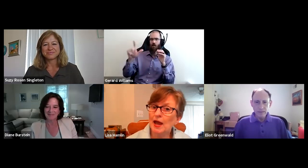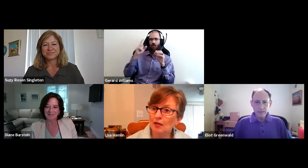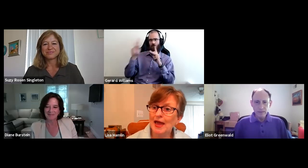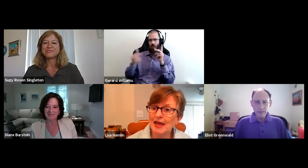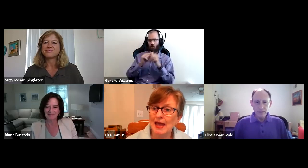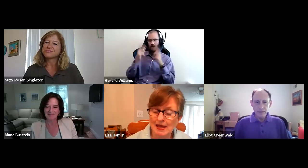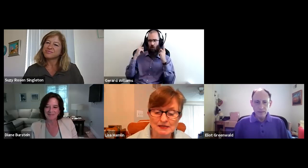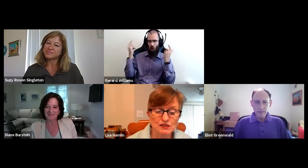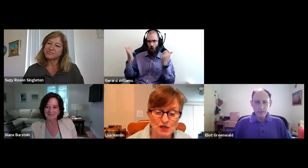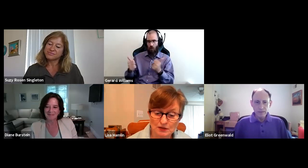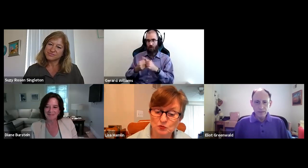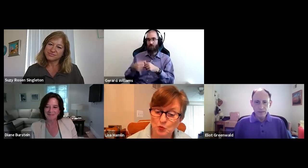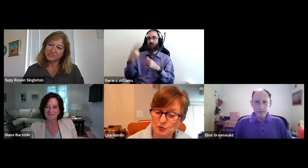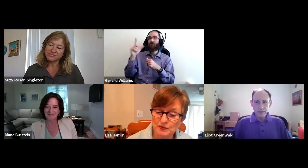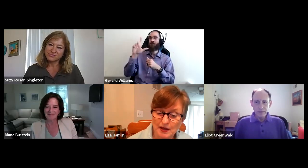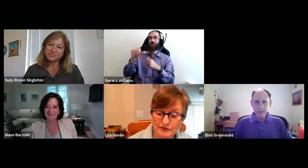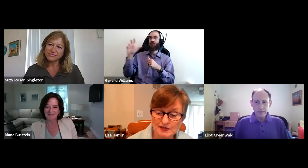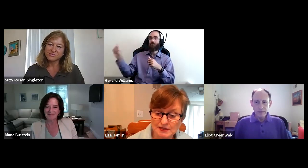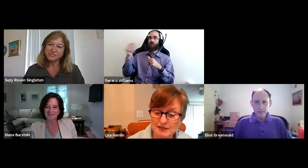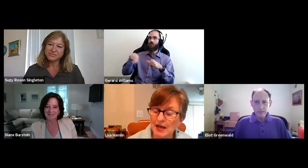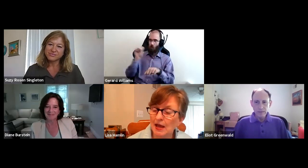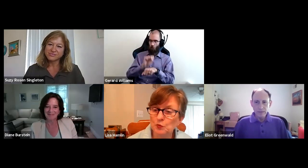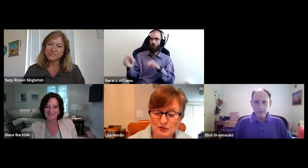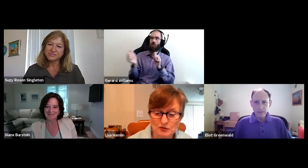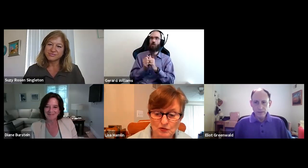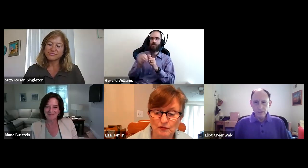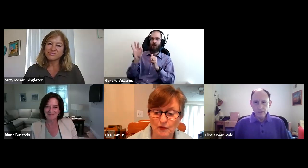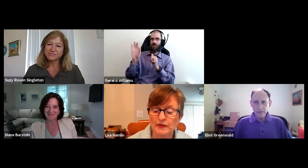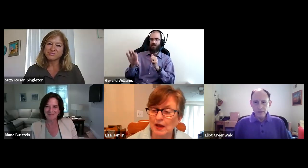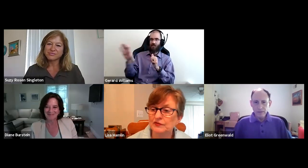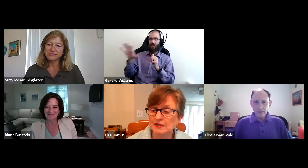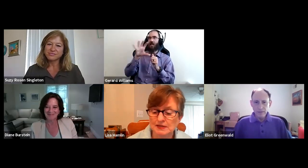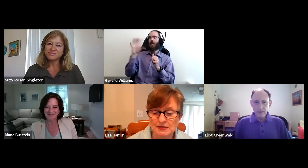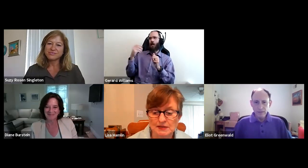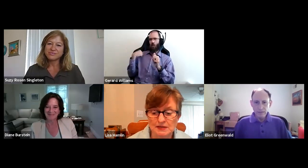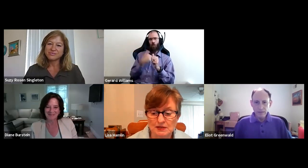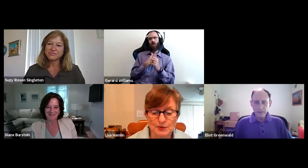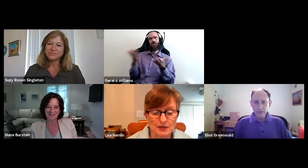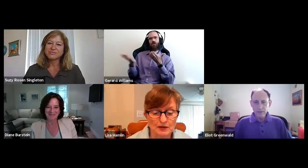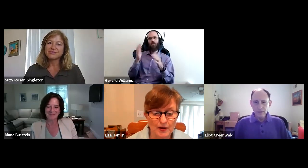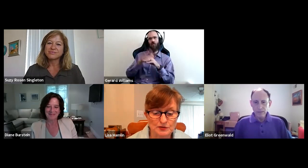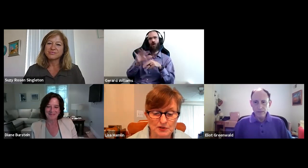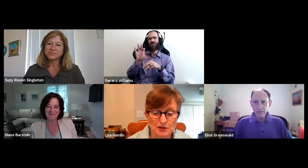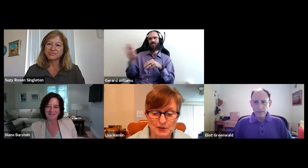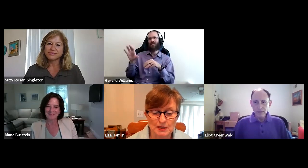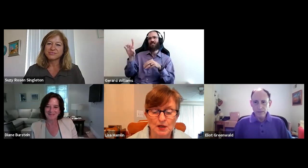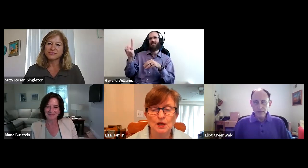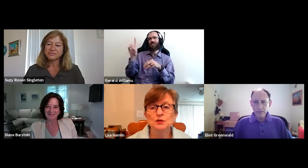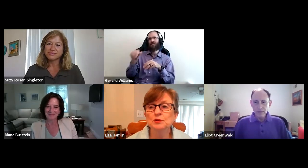HLAA does work with the FCC and serves on the FCC's Disability Advisory Committee to